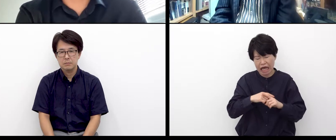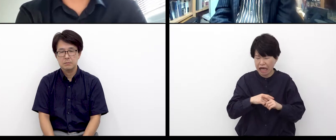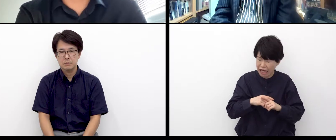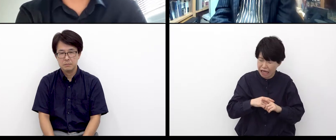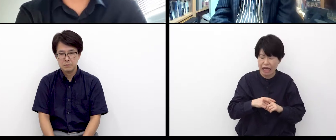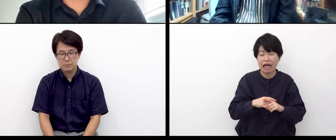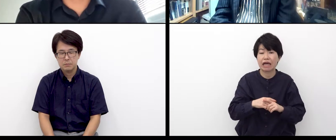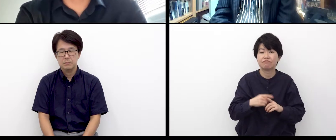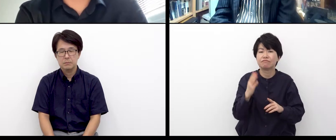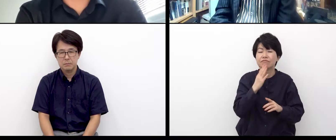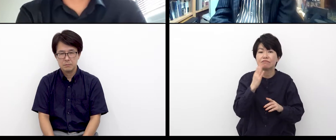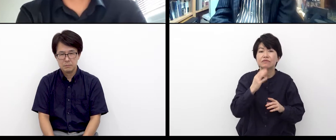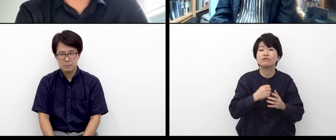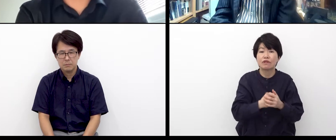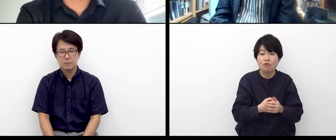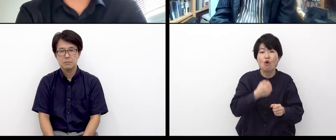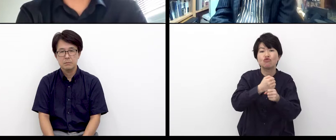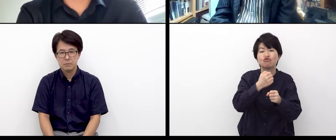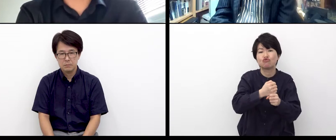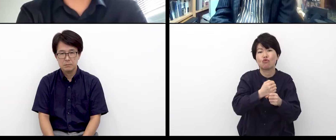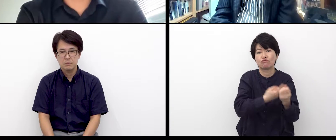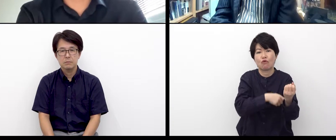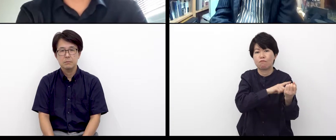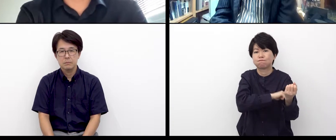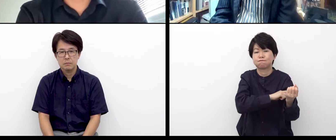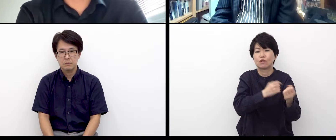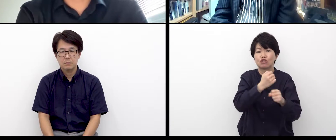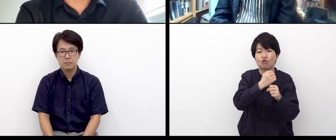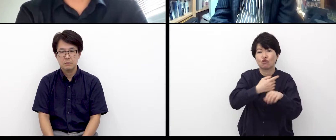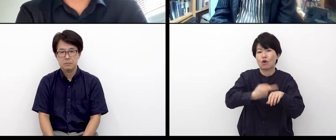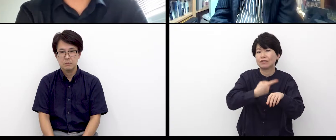their creativity won’t happen, and it must be very tough.